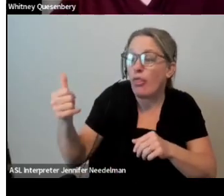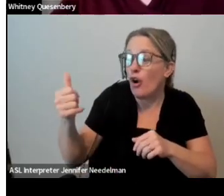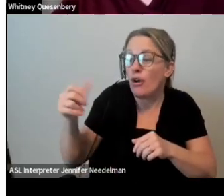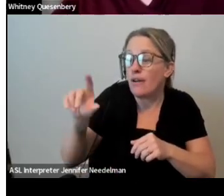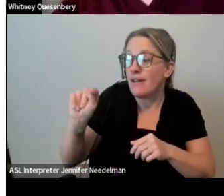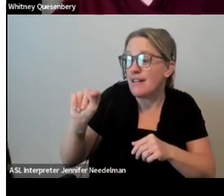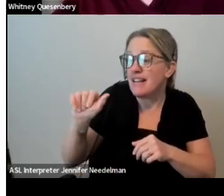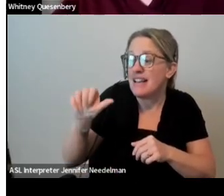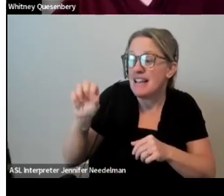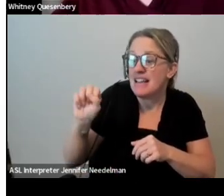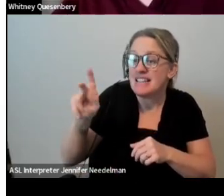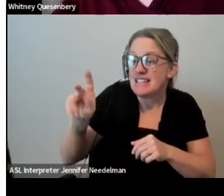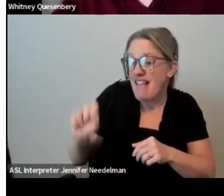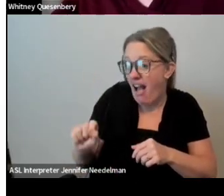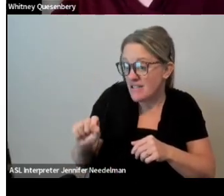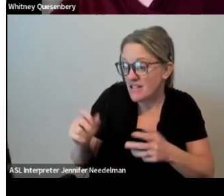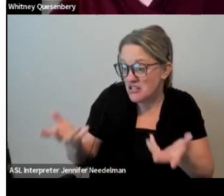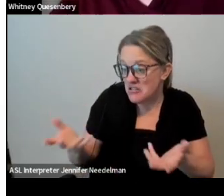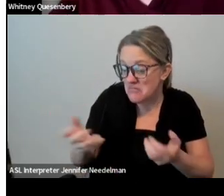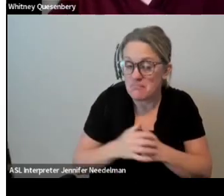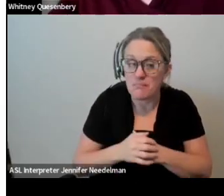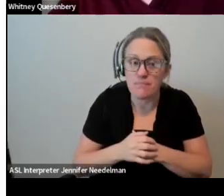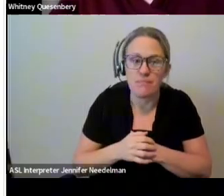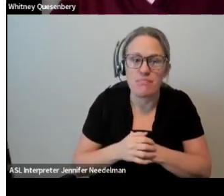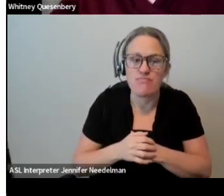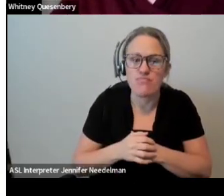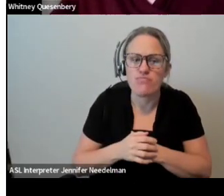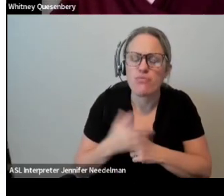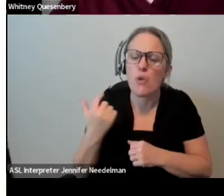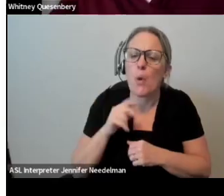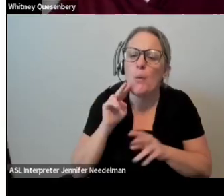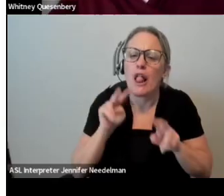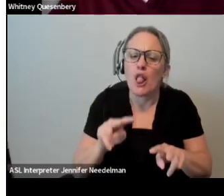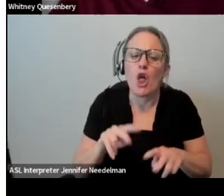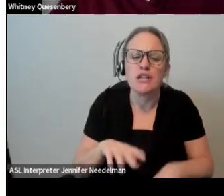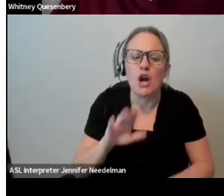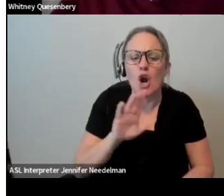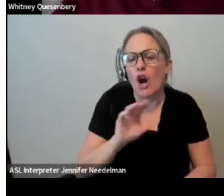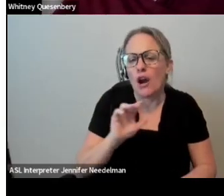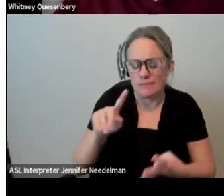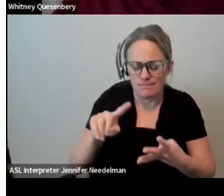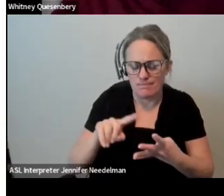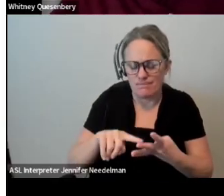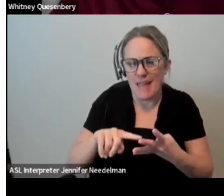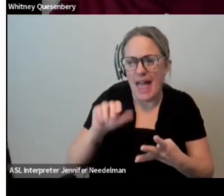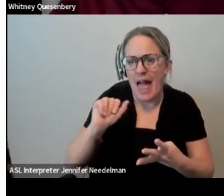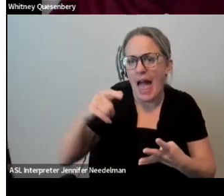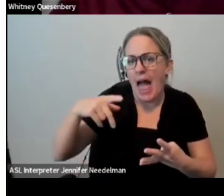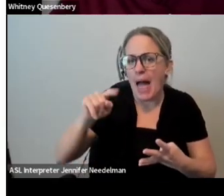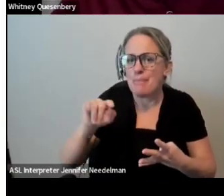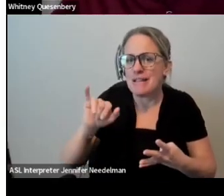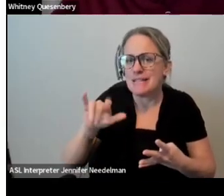that you'd be using this product for. We looked at her aptitude, which is sort of how, how eager,